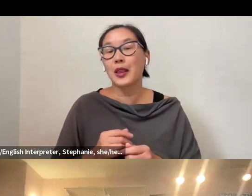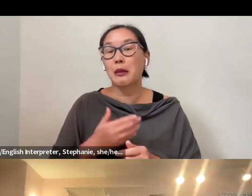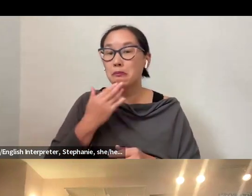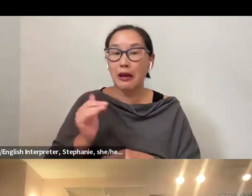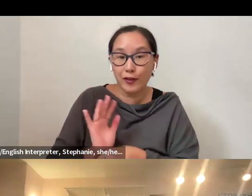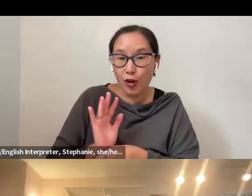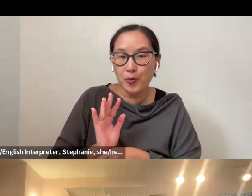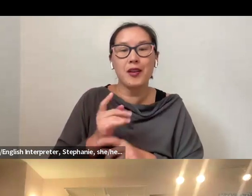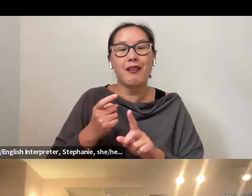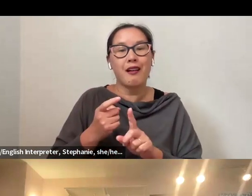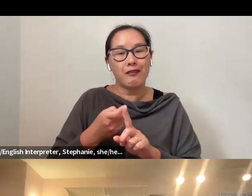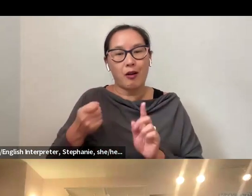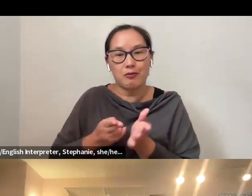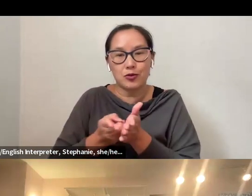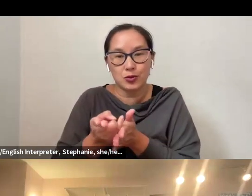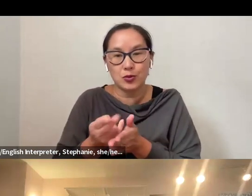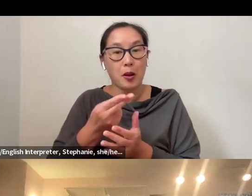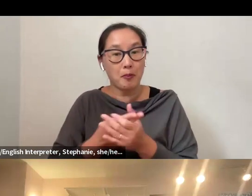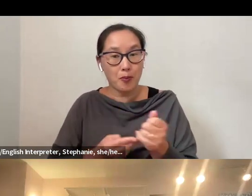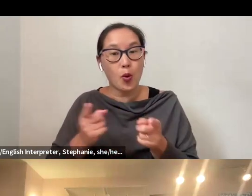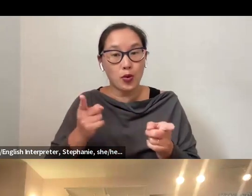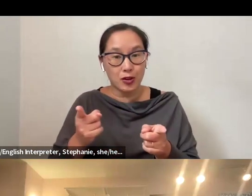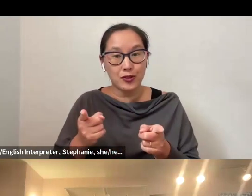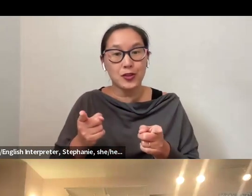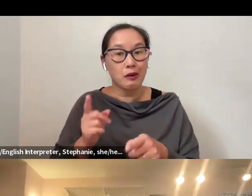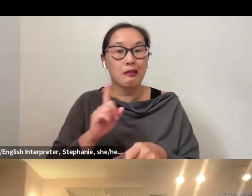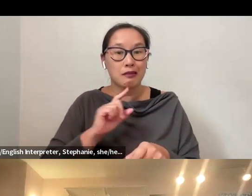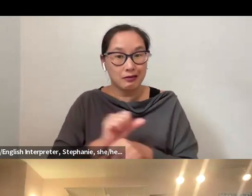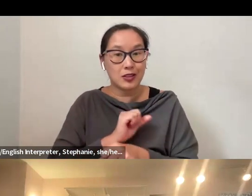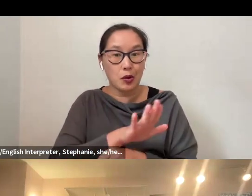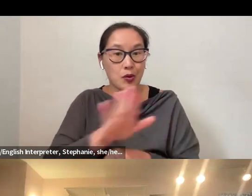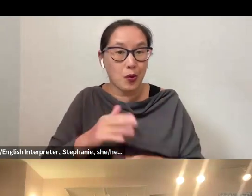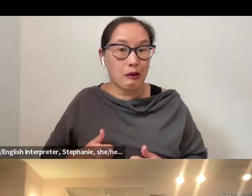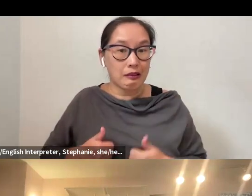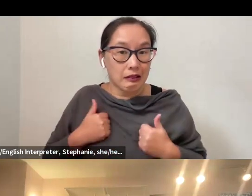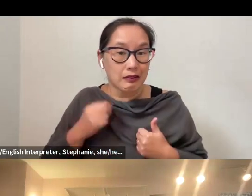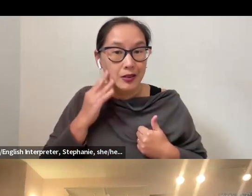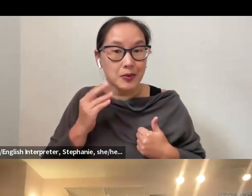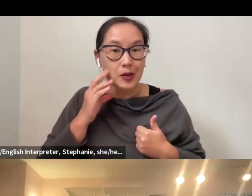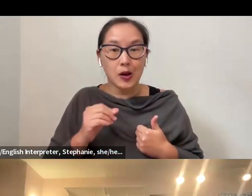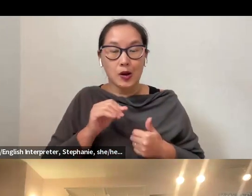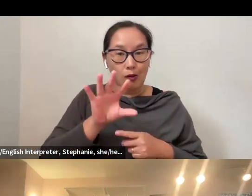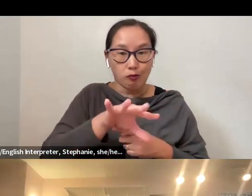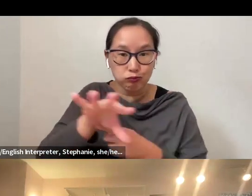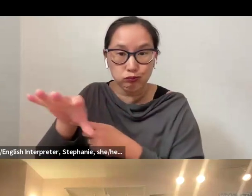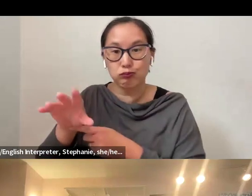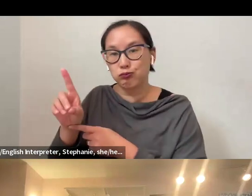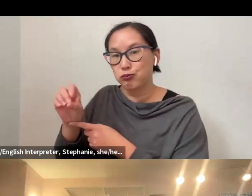You both have made documentaries and quite literally have put your lived experiences on camera for all of us to experience.